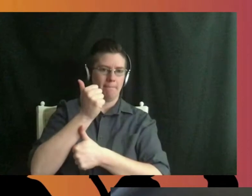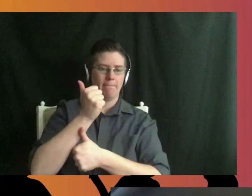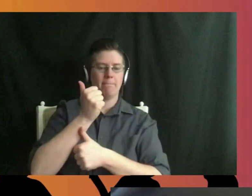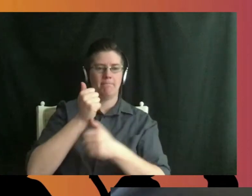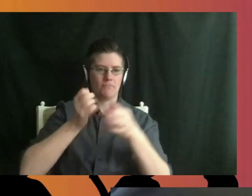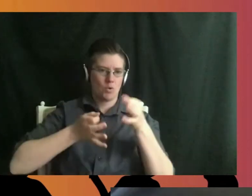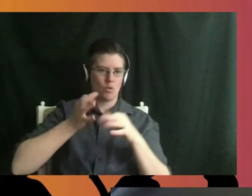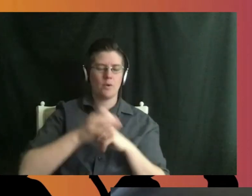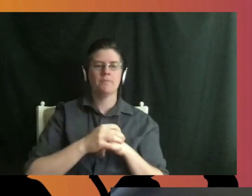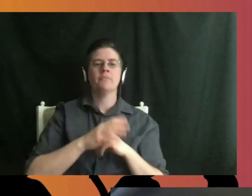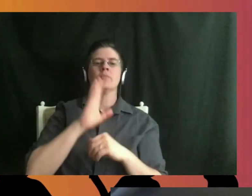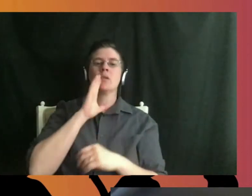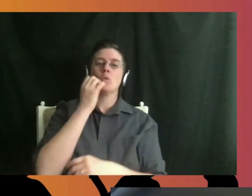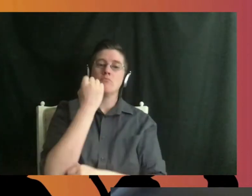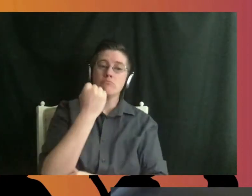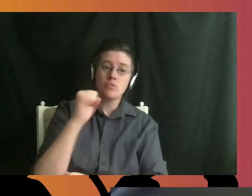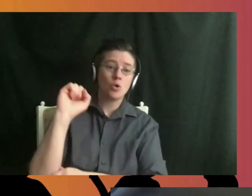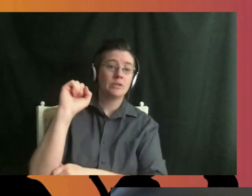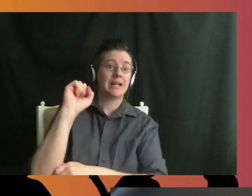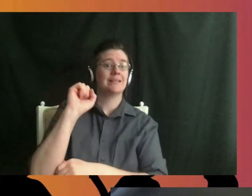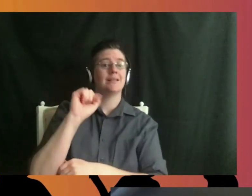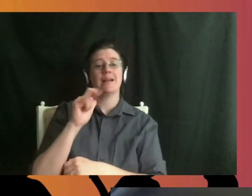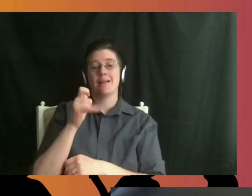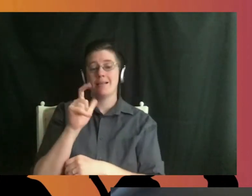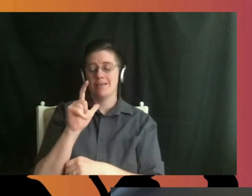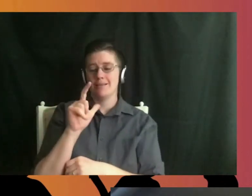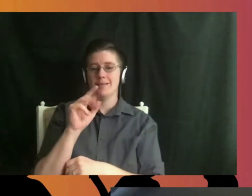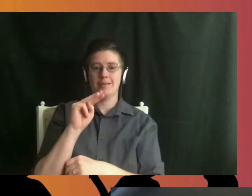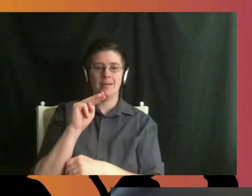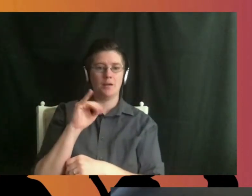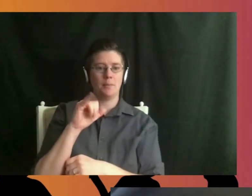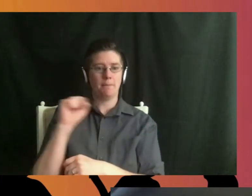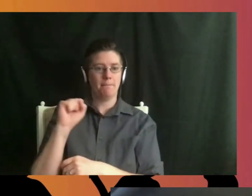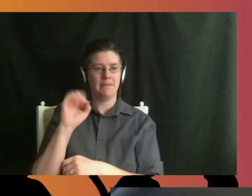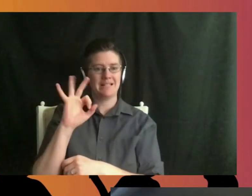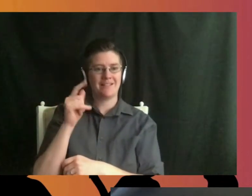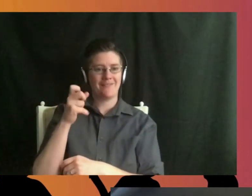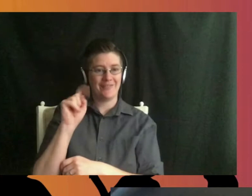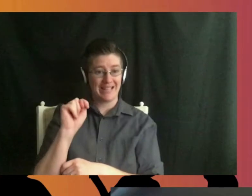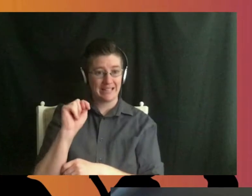hear amazing speakers like little miss flint from flint michigan deja fox a reproductive justice